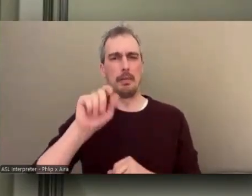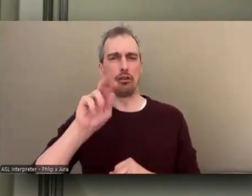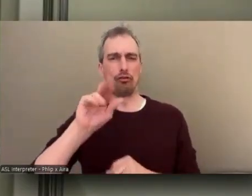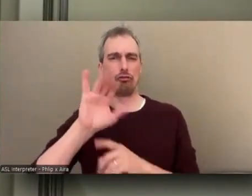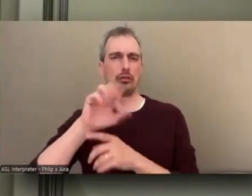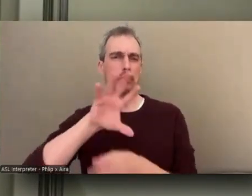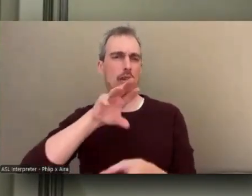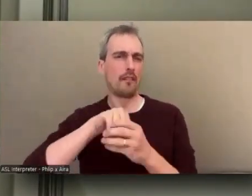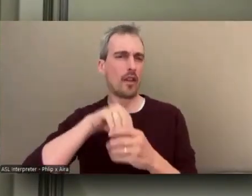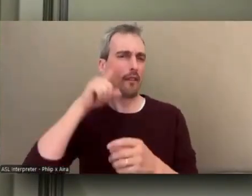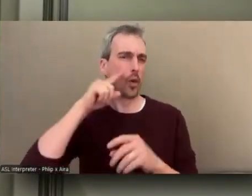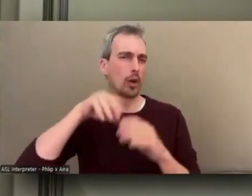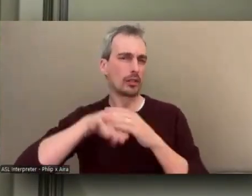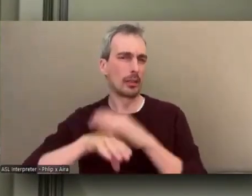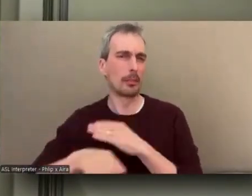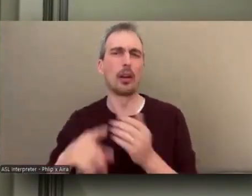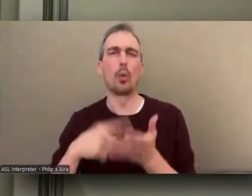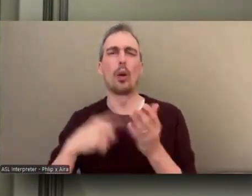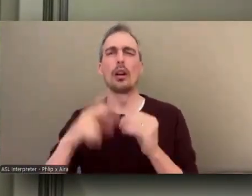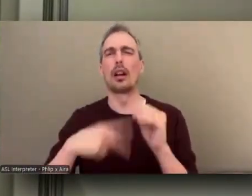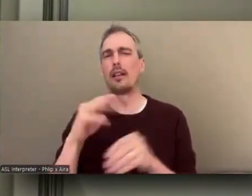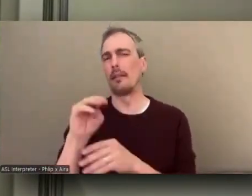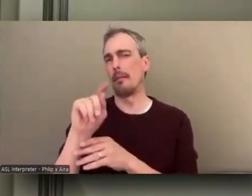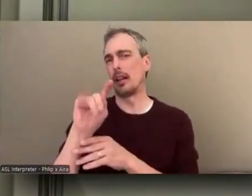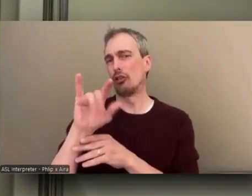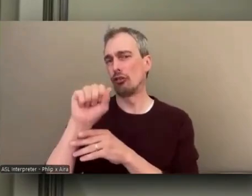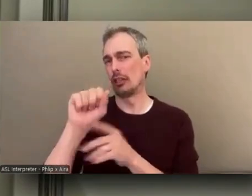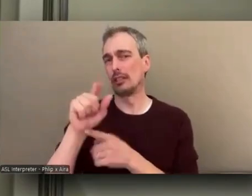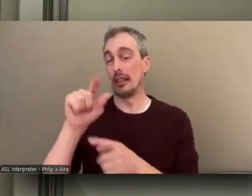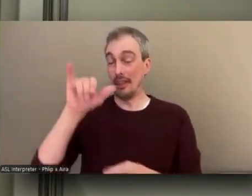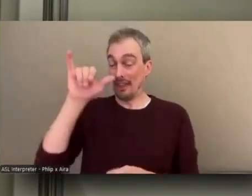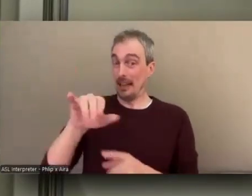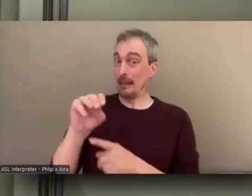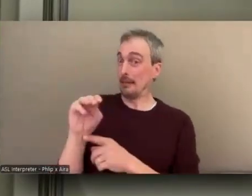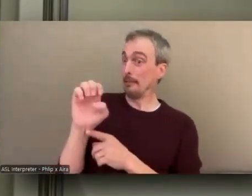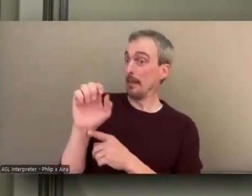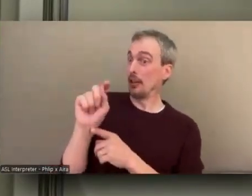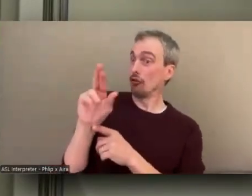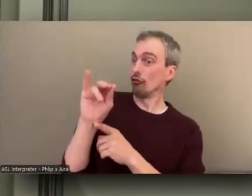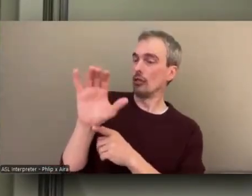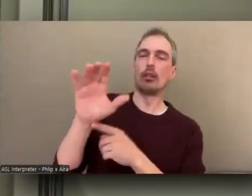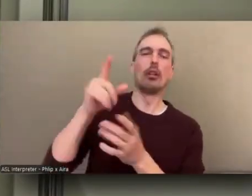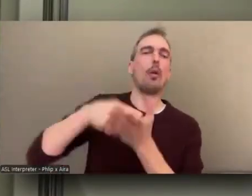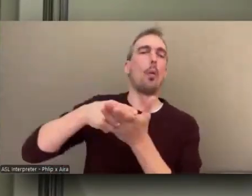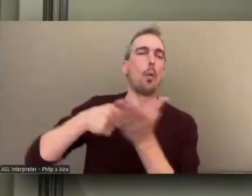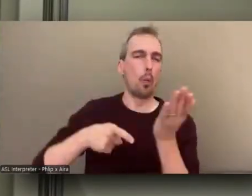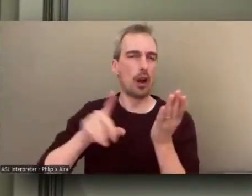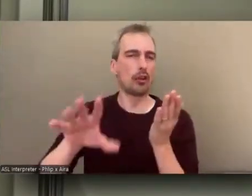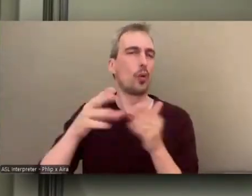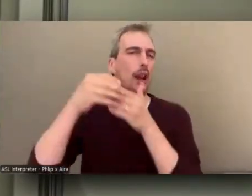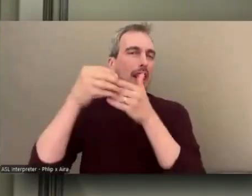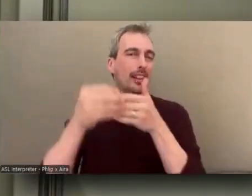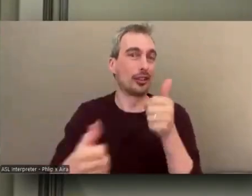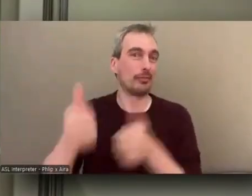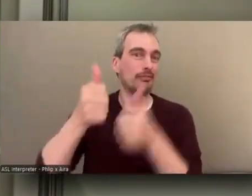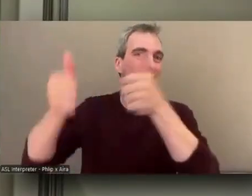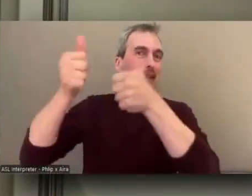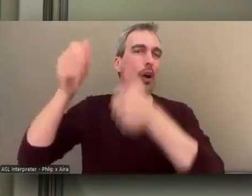You know, metrics are the kinds of things that leadership are gonna pay attention to. You can consistently track the number of defects as going down or the time